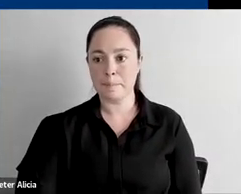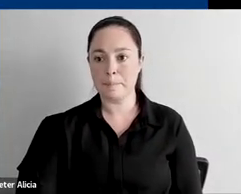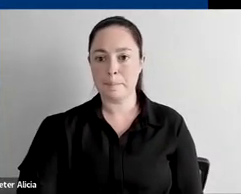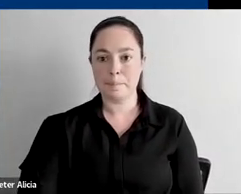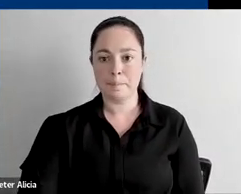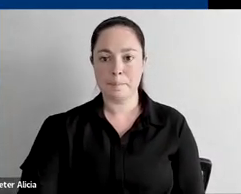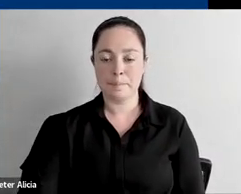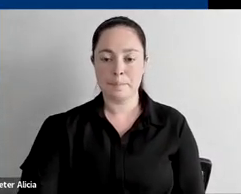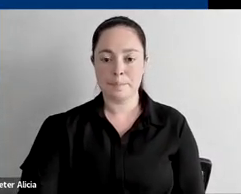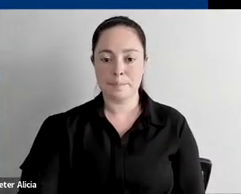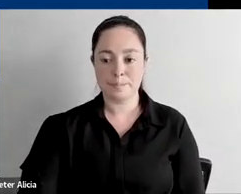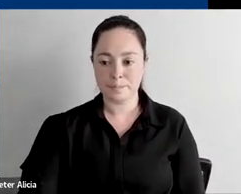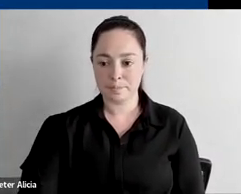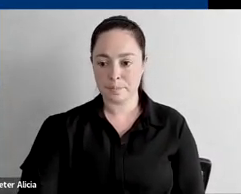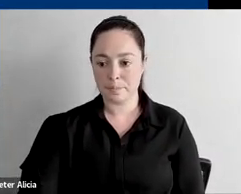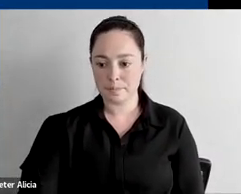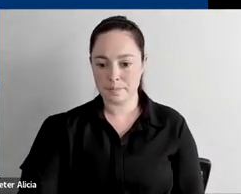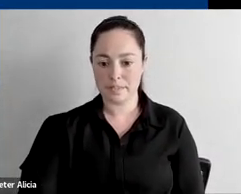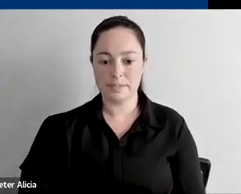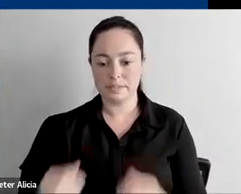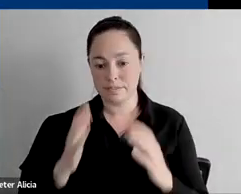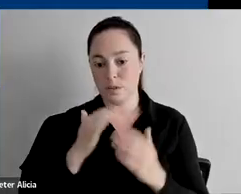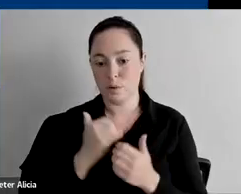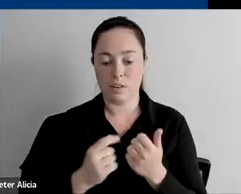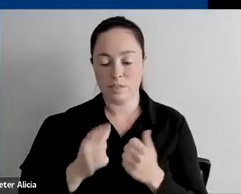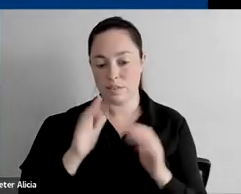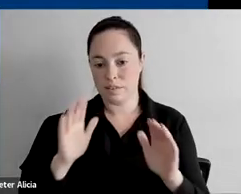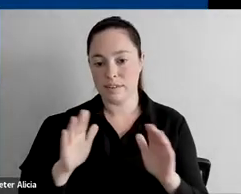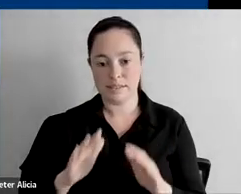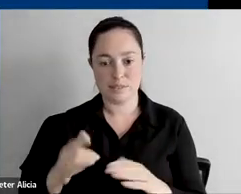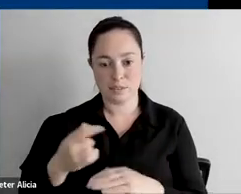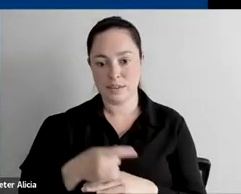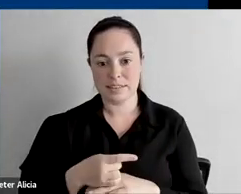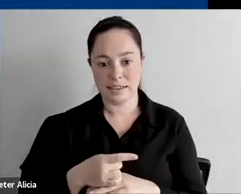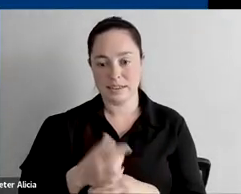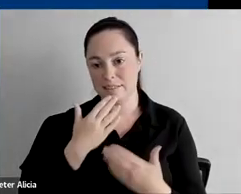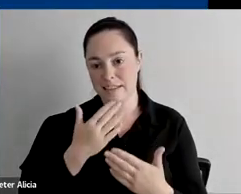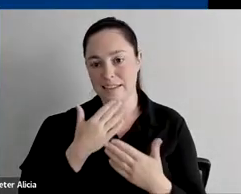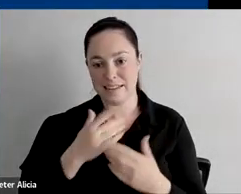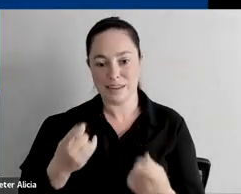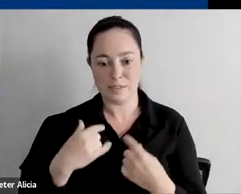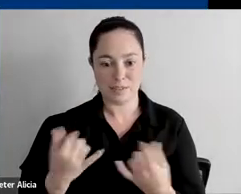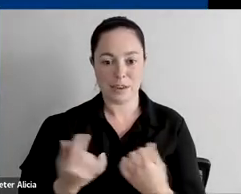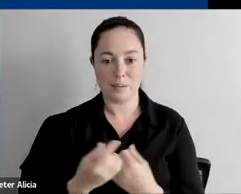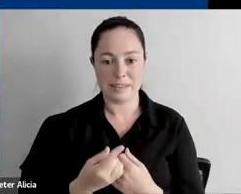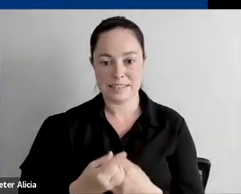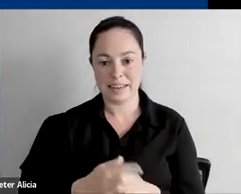but I hope you all have a great rest of your day and thank you so much for attending our webinar.